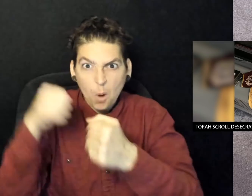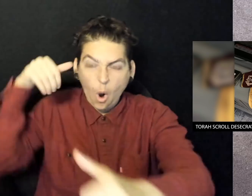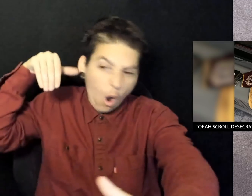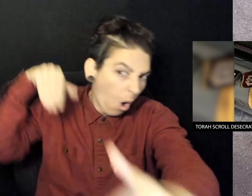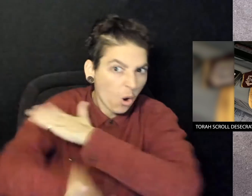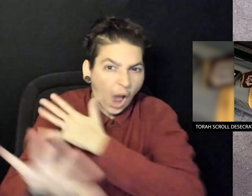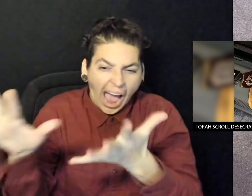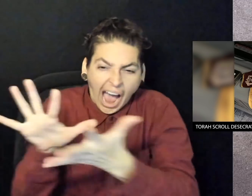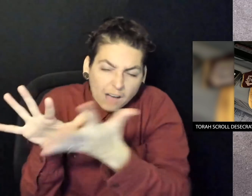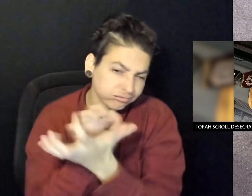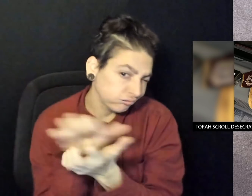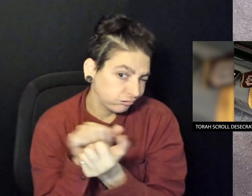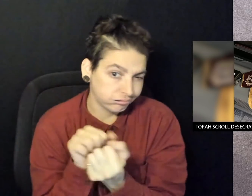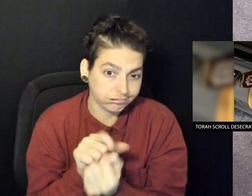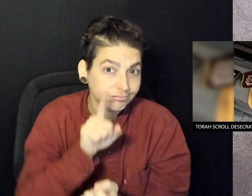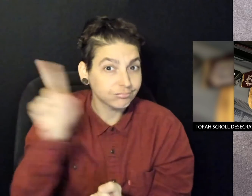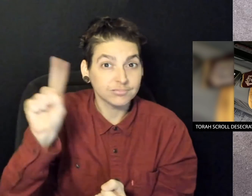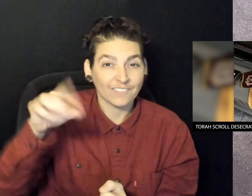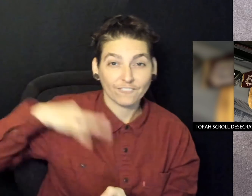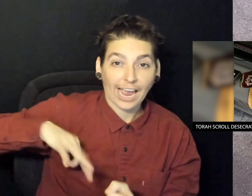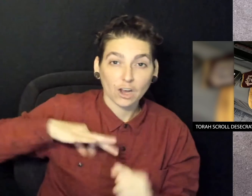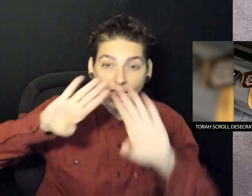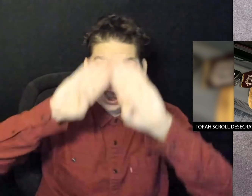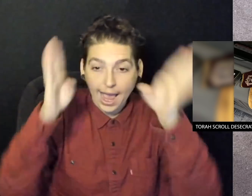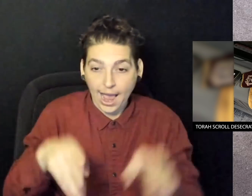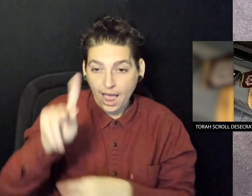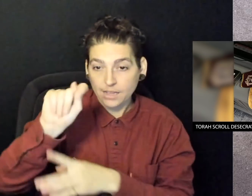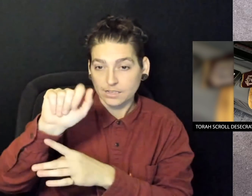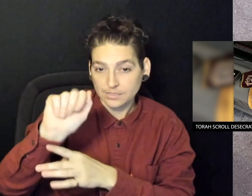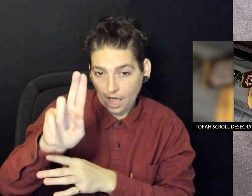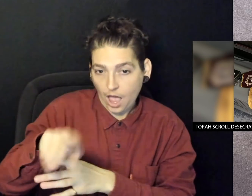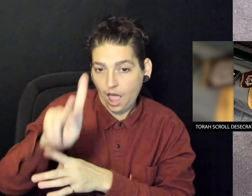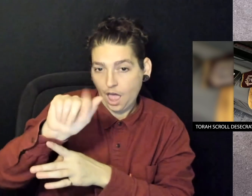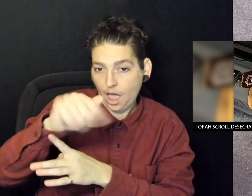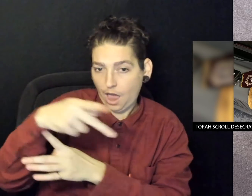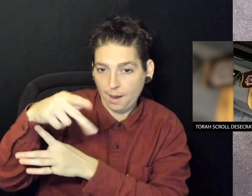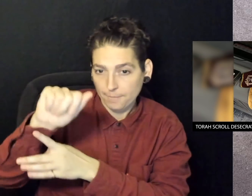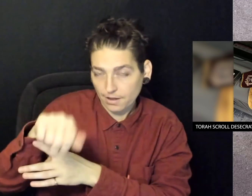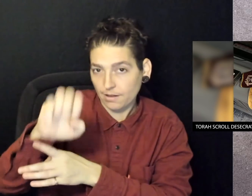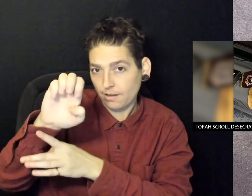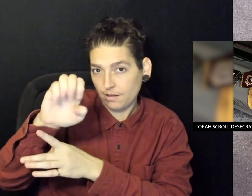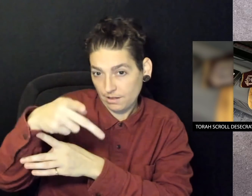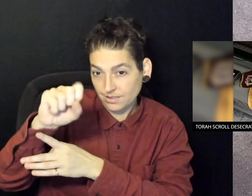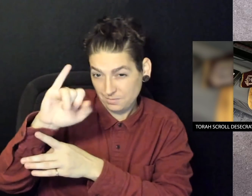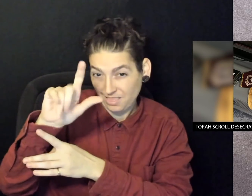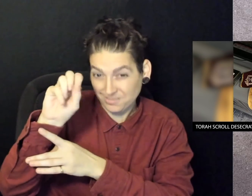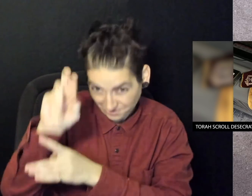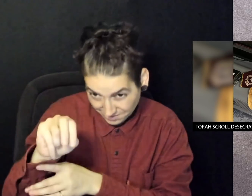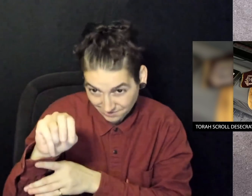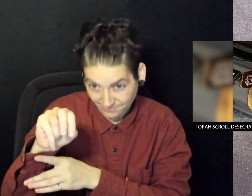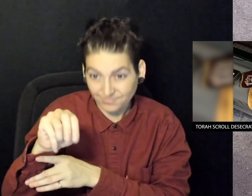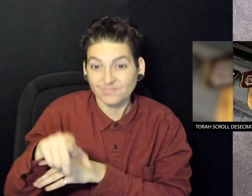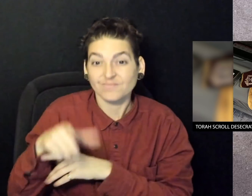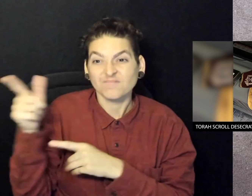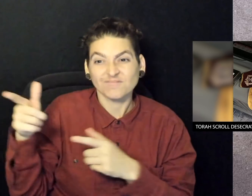police say someone broke in and vandalize the Tau Kappa Epsilon fraternity house over